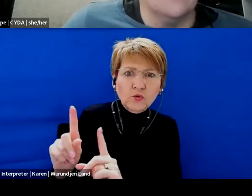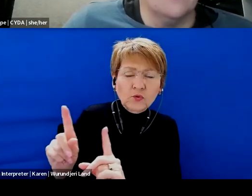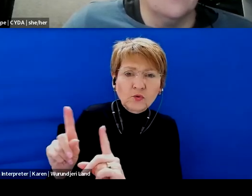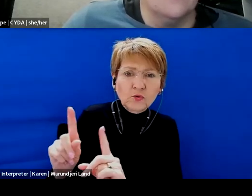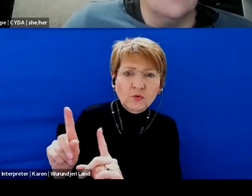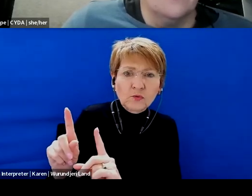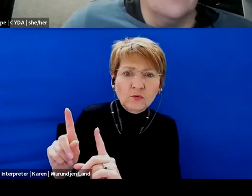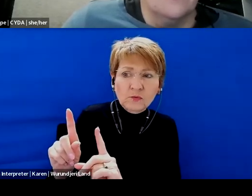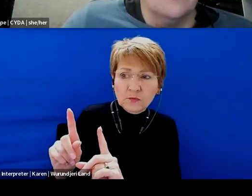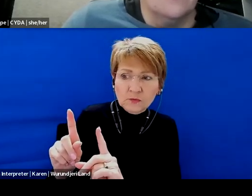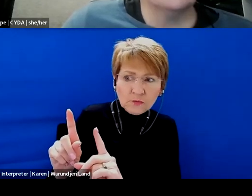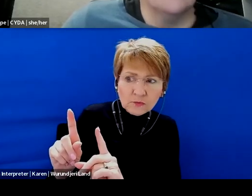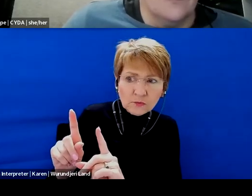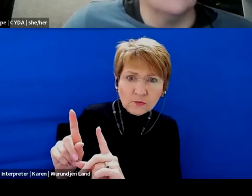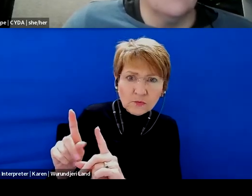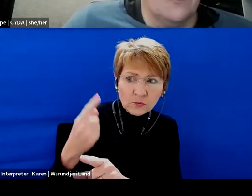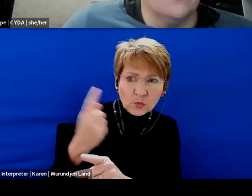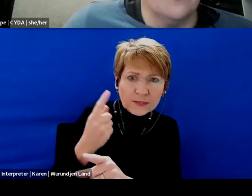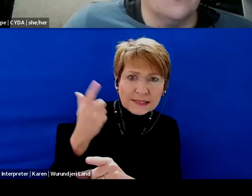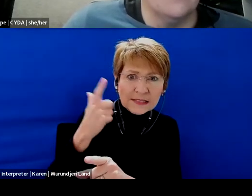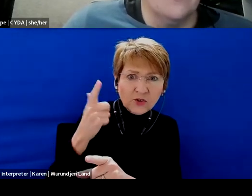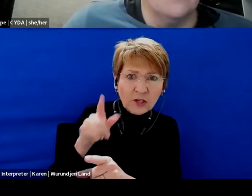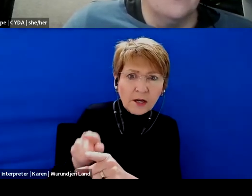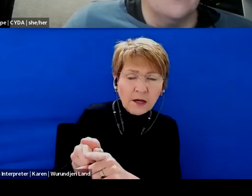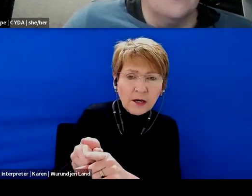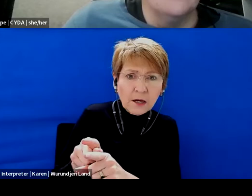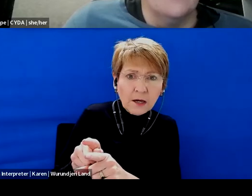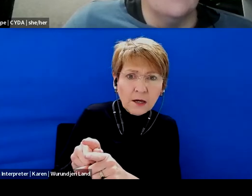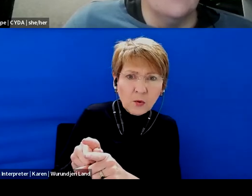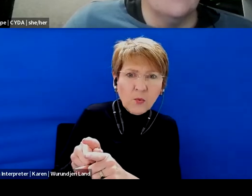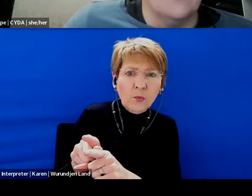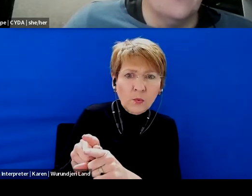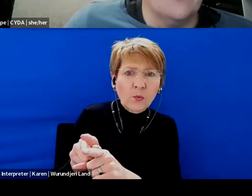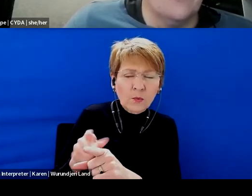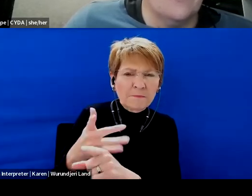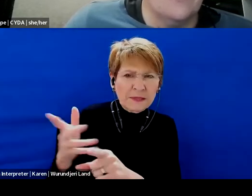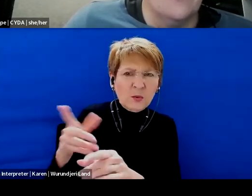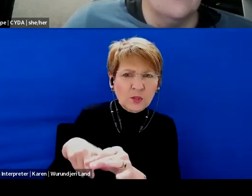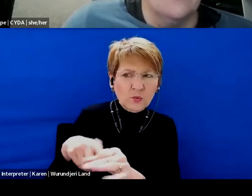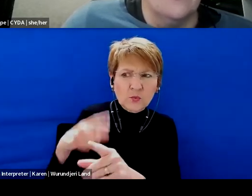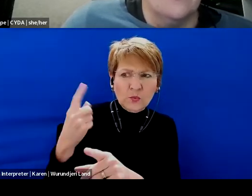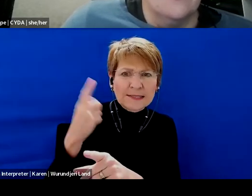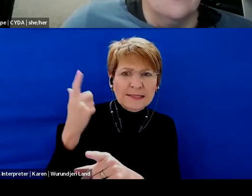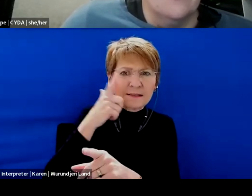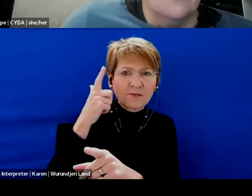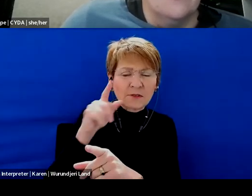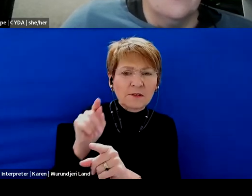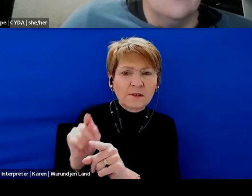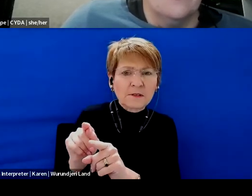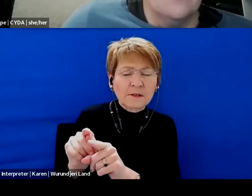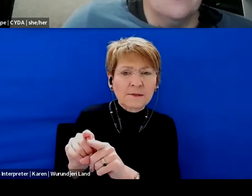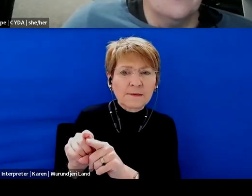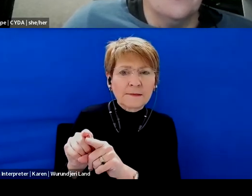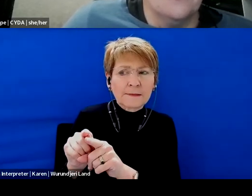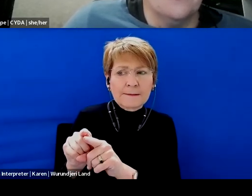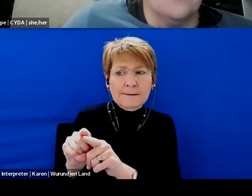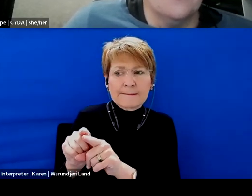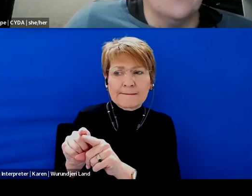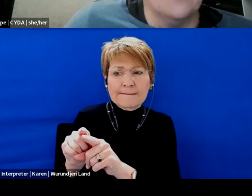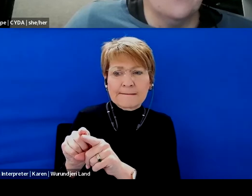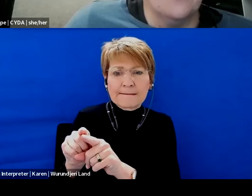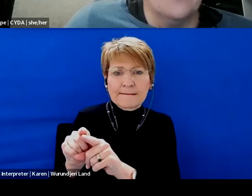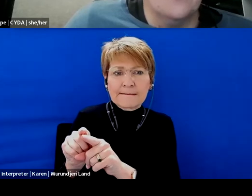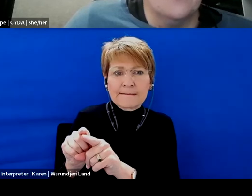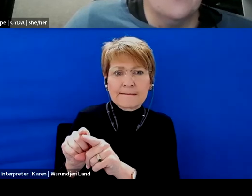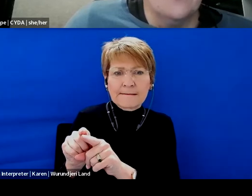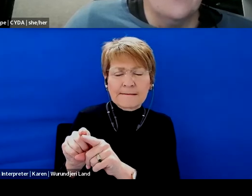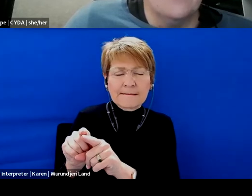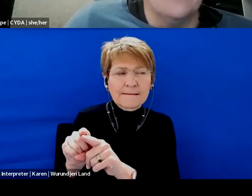to the teacher is is a big one.